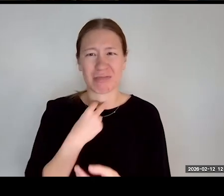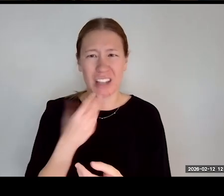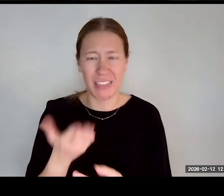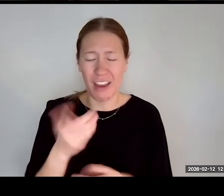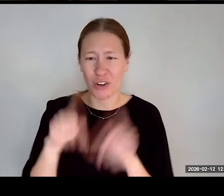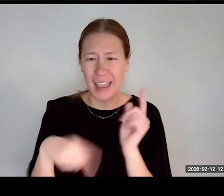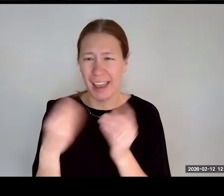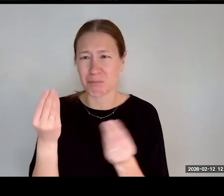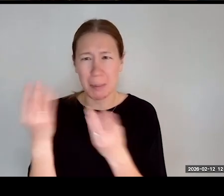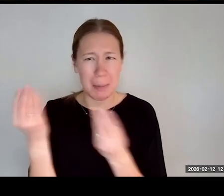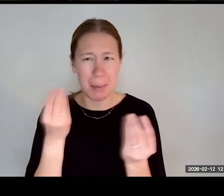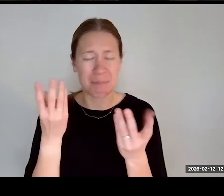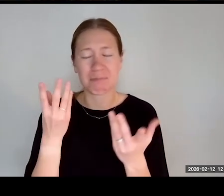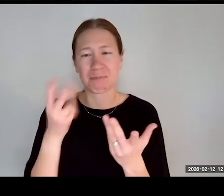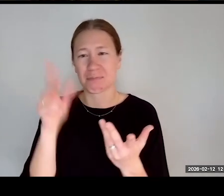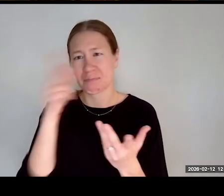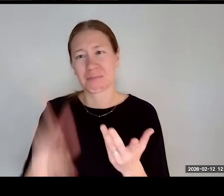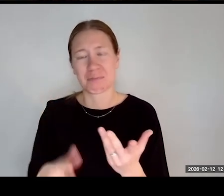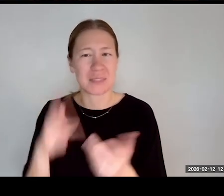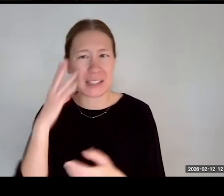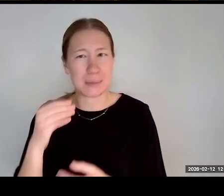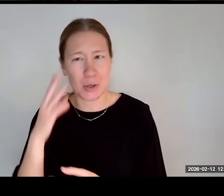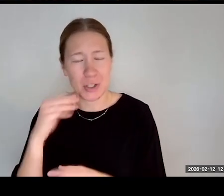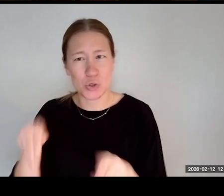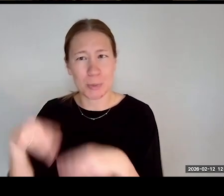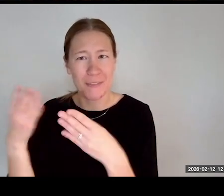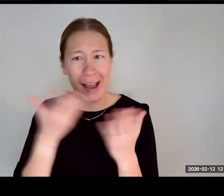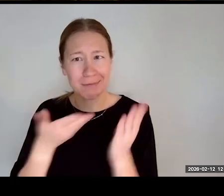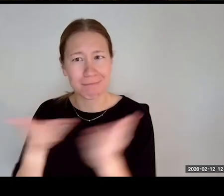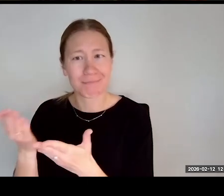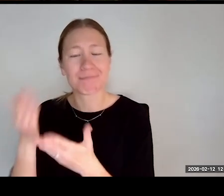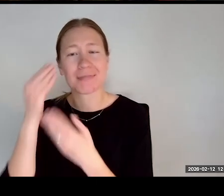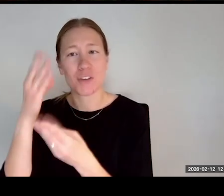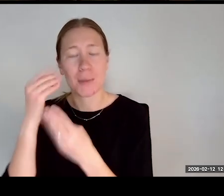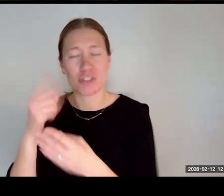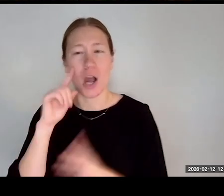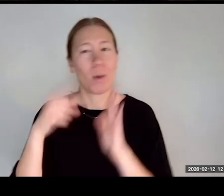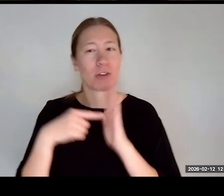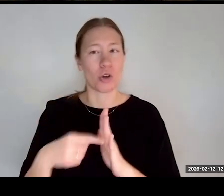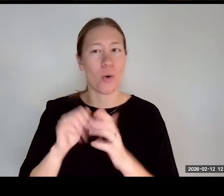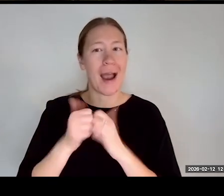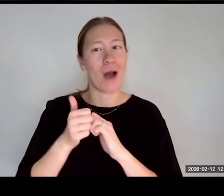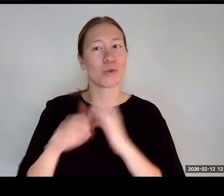and that creates a really poor user experience. So I will show you how to add a title that is not within the table itself.